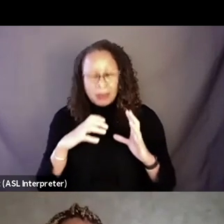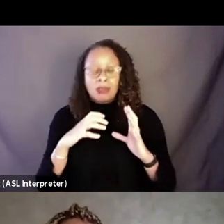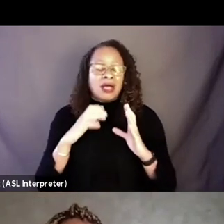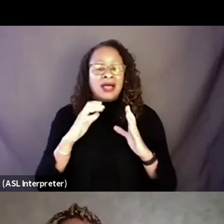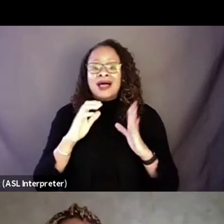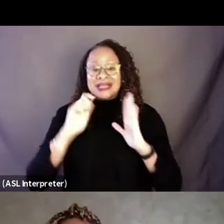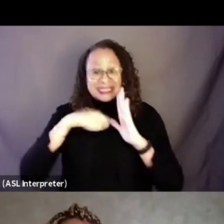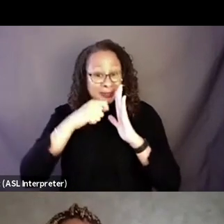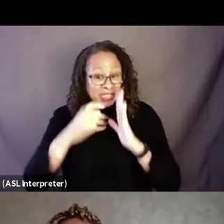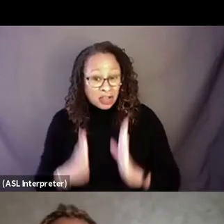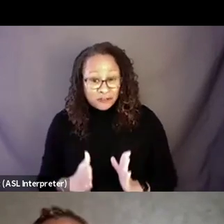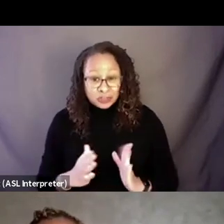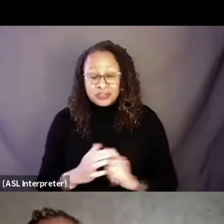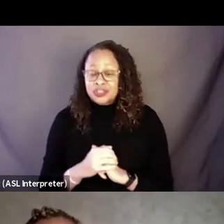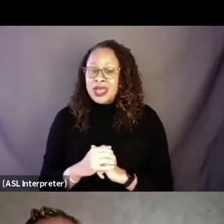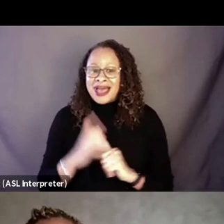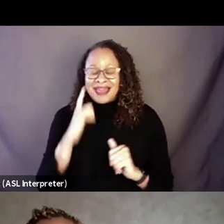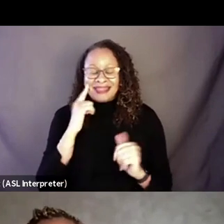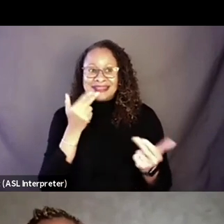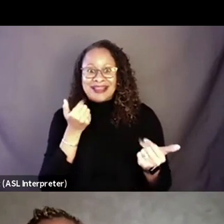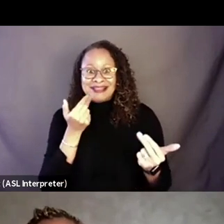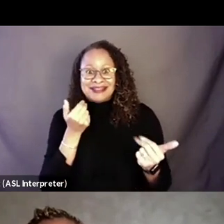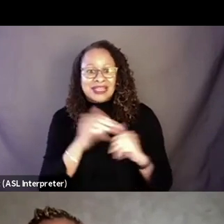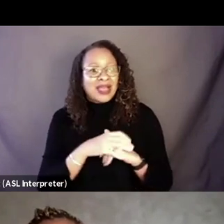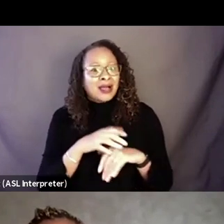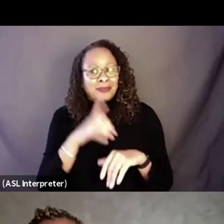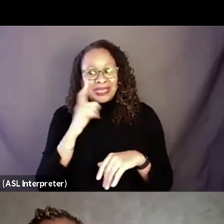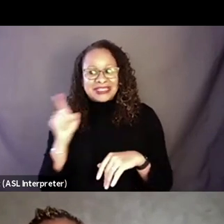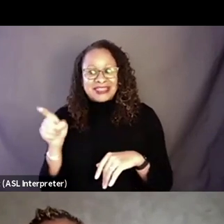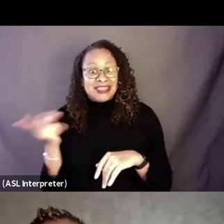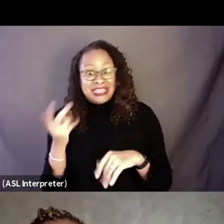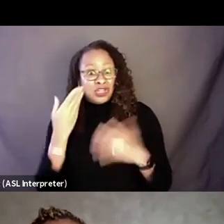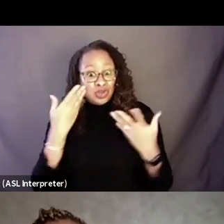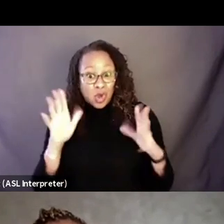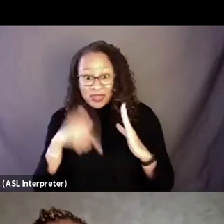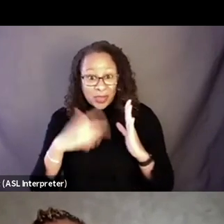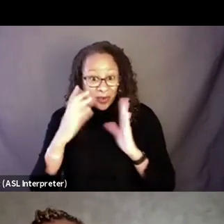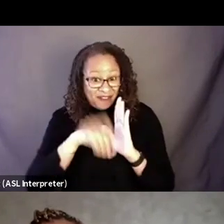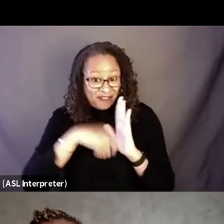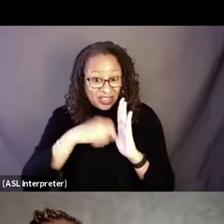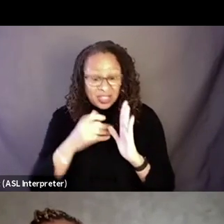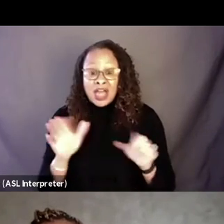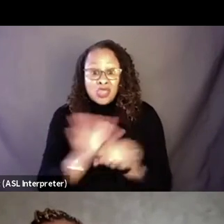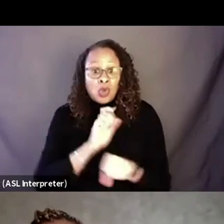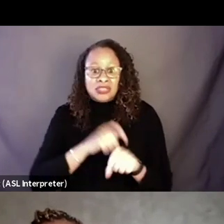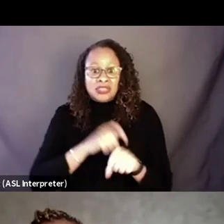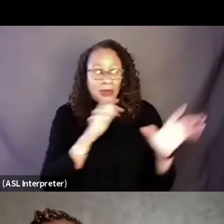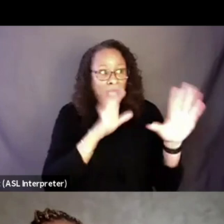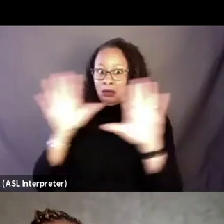And I think it's hilarious because they did not also did not know what they're capturing 'cause the whole time they were like what the hell is this?